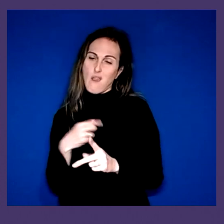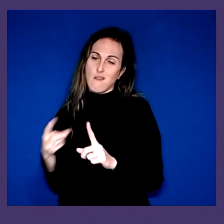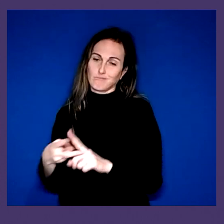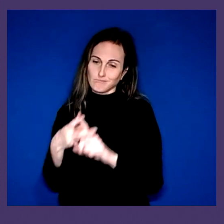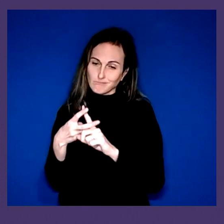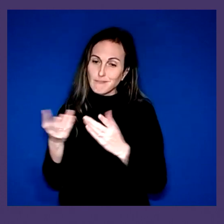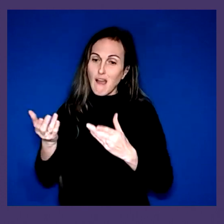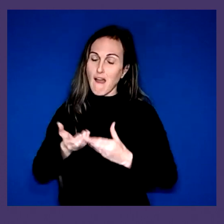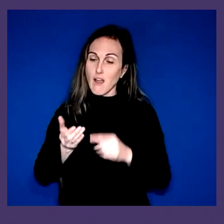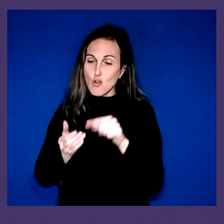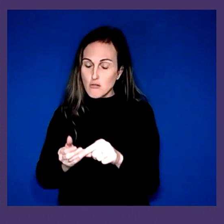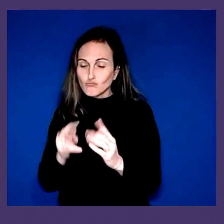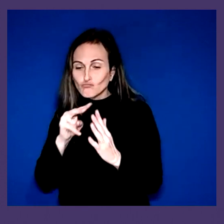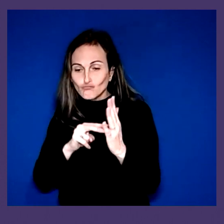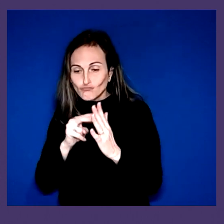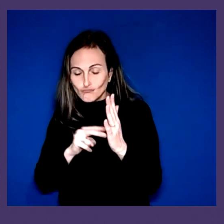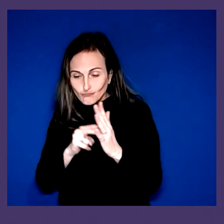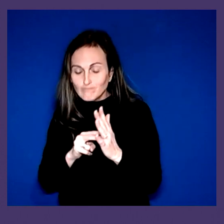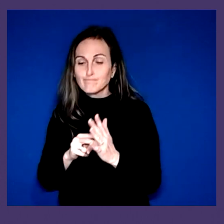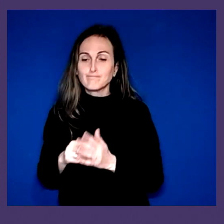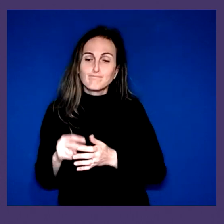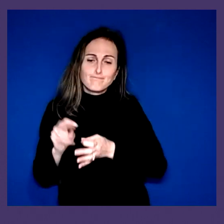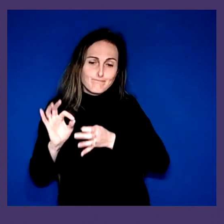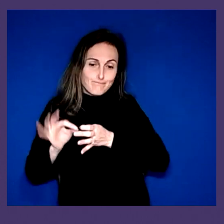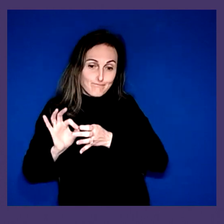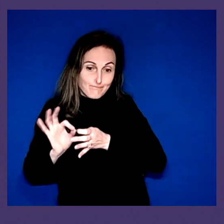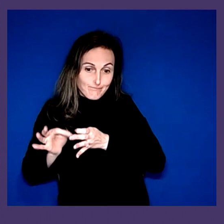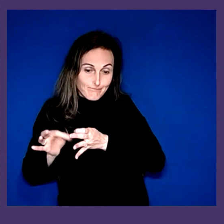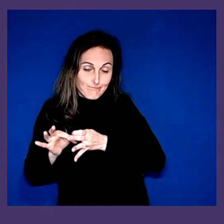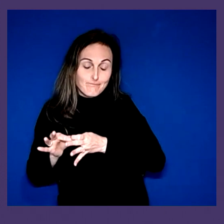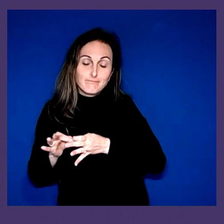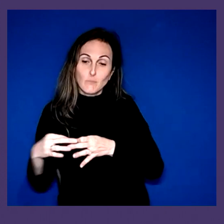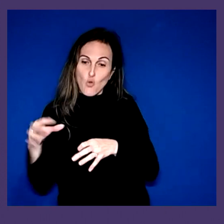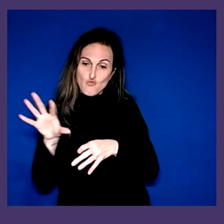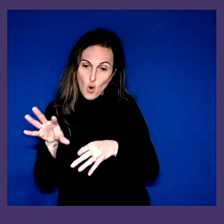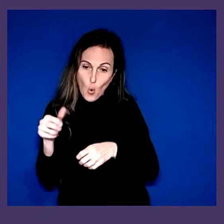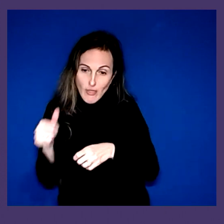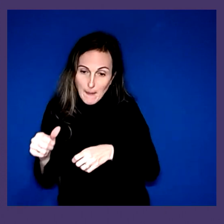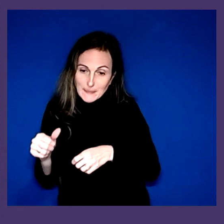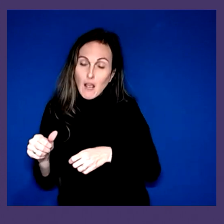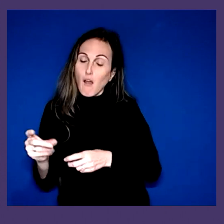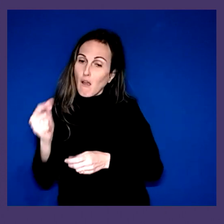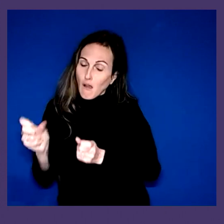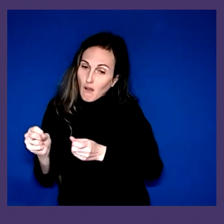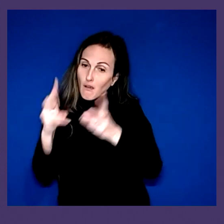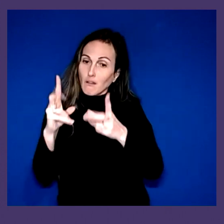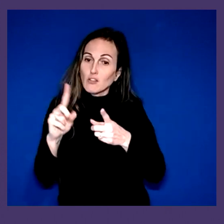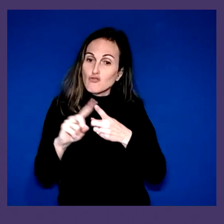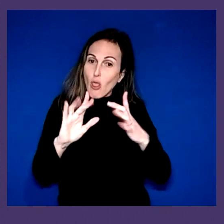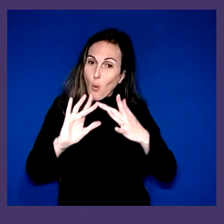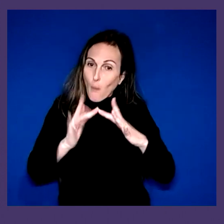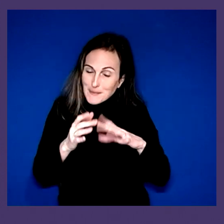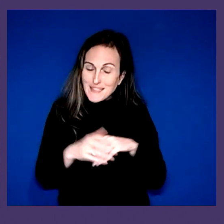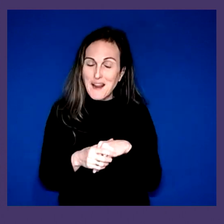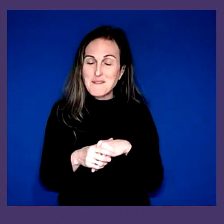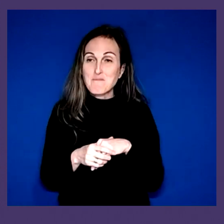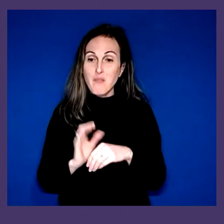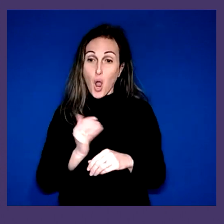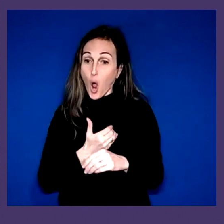to be immediately available on the website. It also allows deaf people to request translation on pages that we might not have gotten to yet.